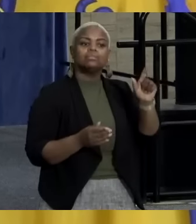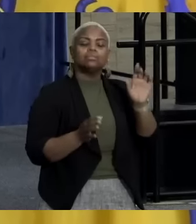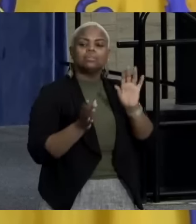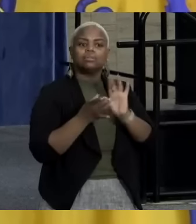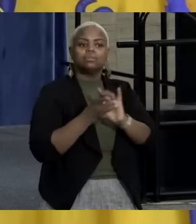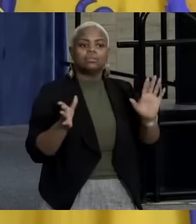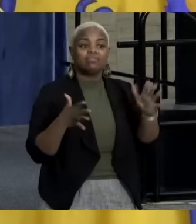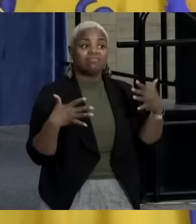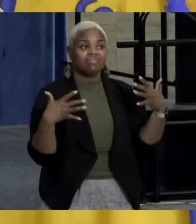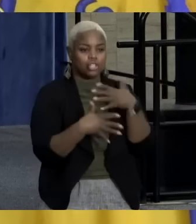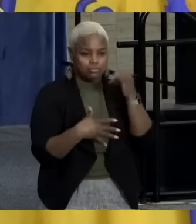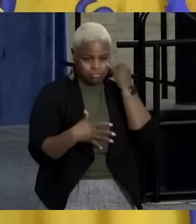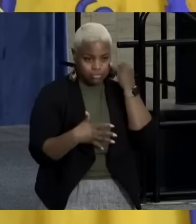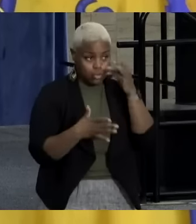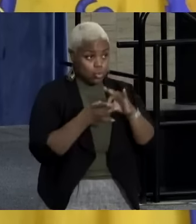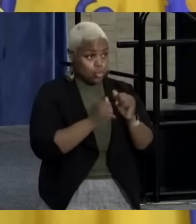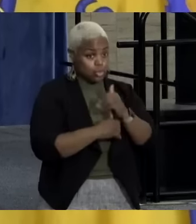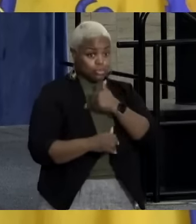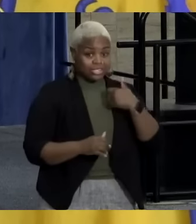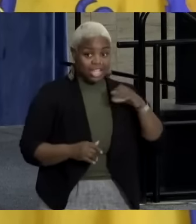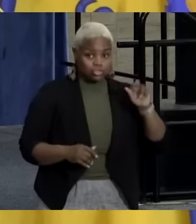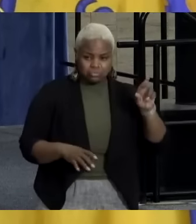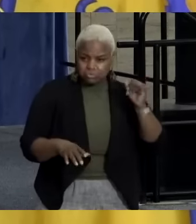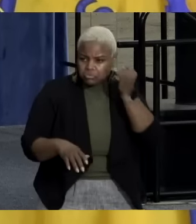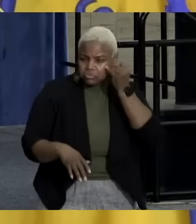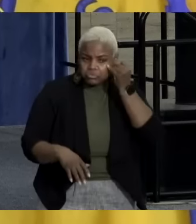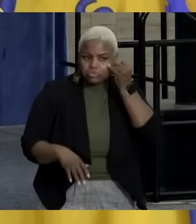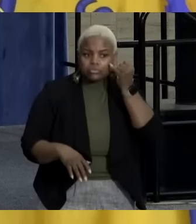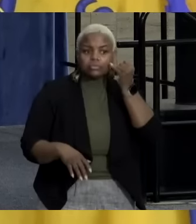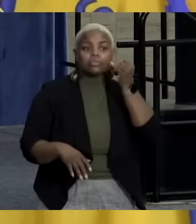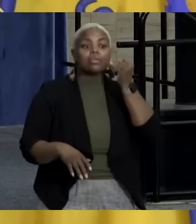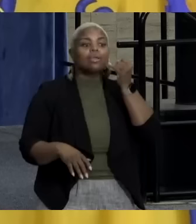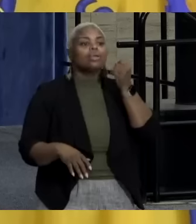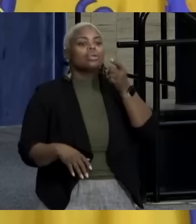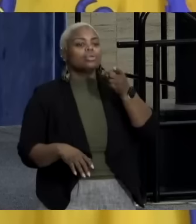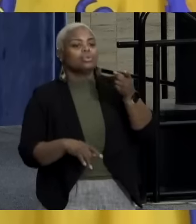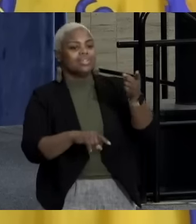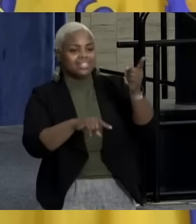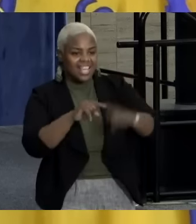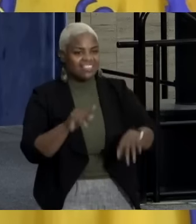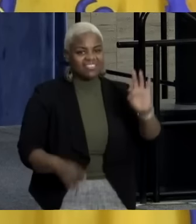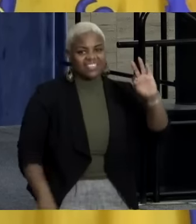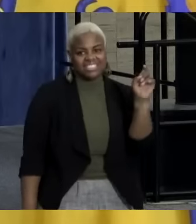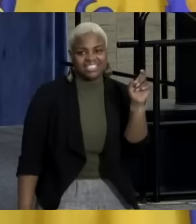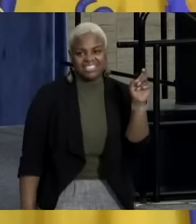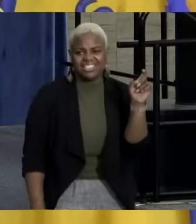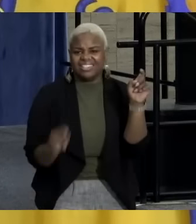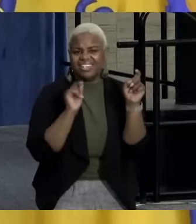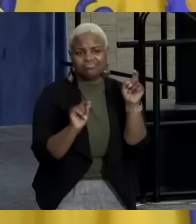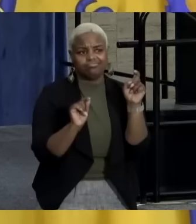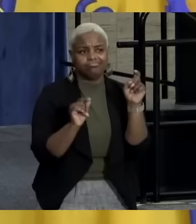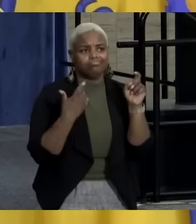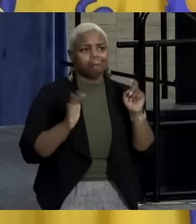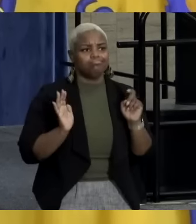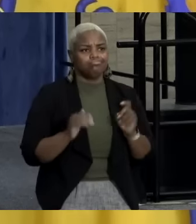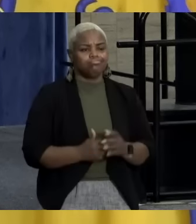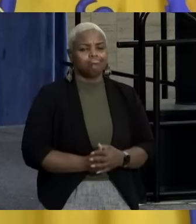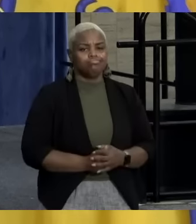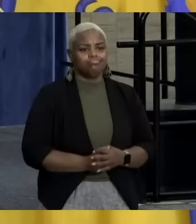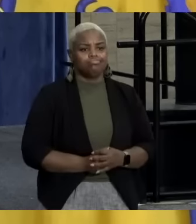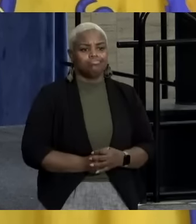breast cancer, you can't put that genie back in the bottle." Those words were so prophetic.